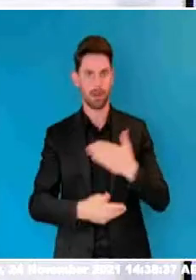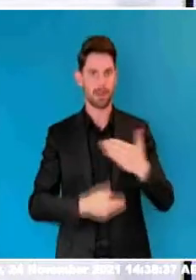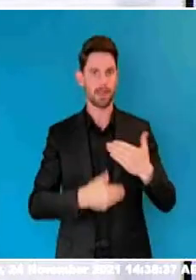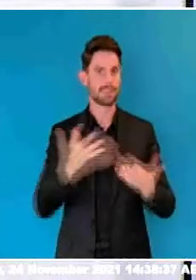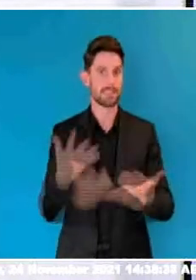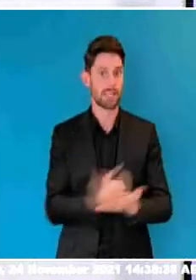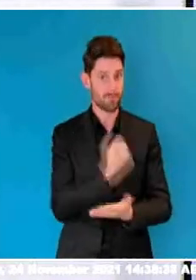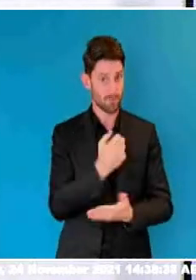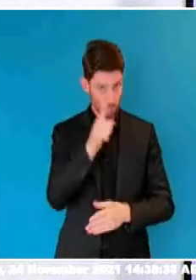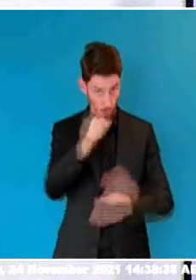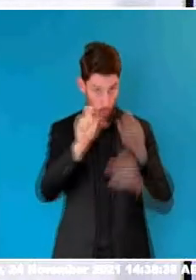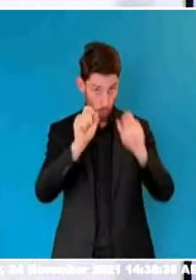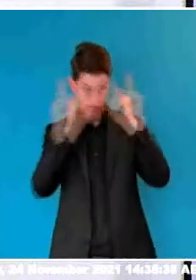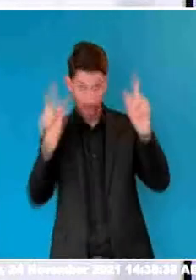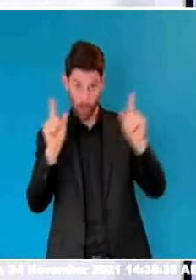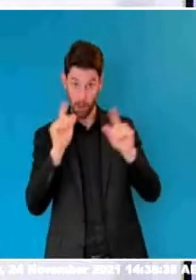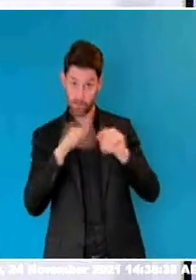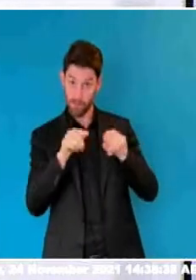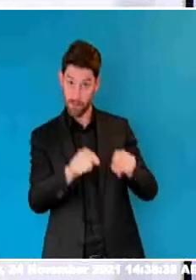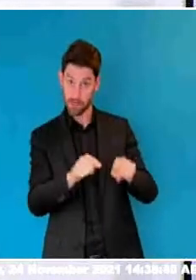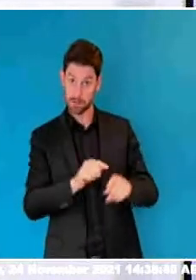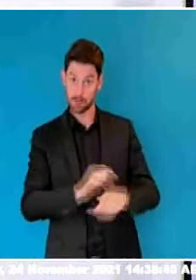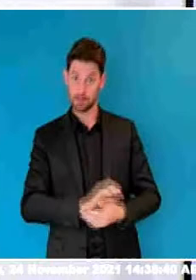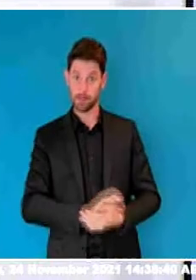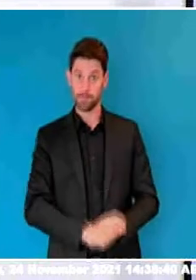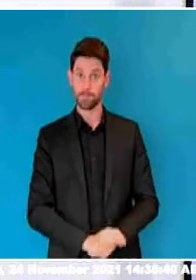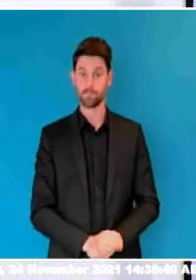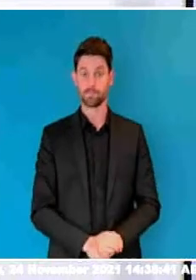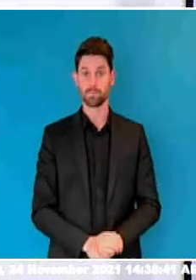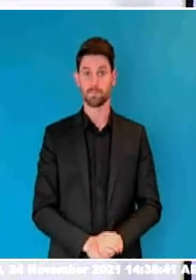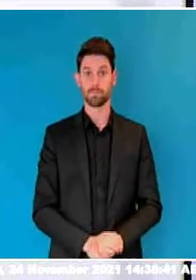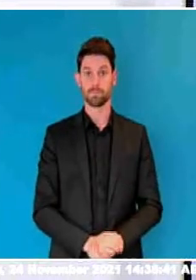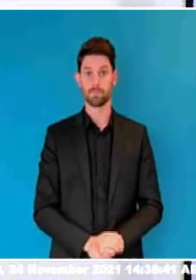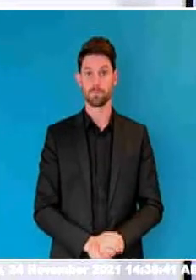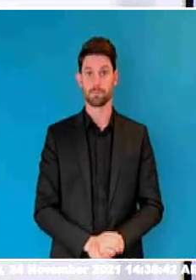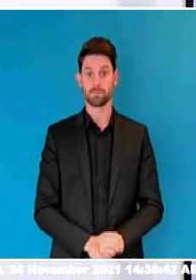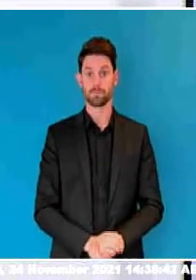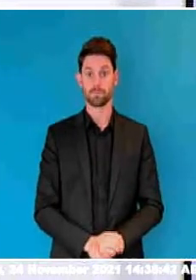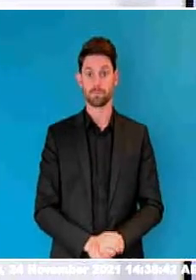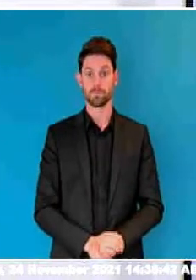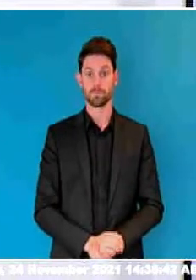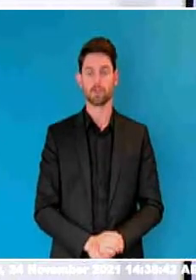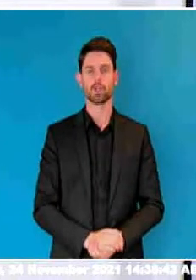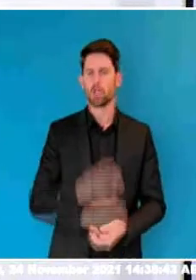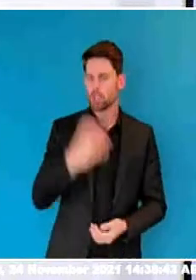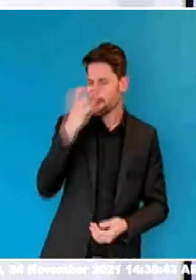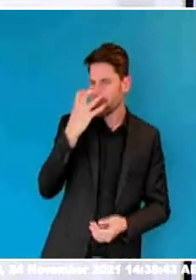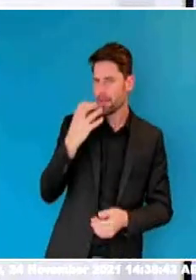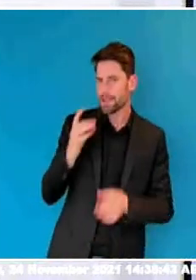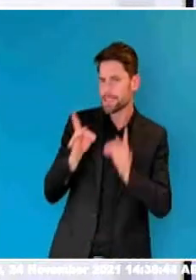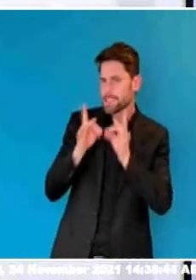You're aware of that? MS BAXTER: I beg your pardon, I just missed the beginning of your statement, Ms Eastman.